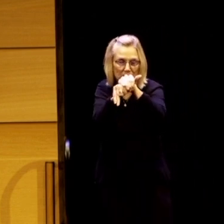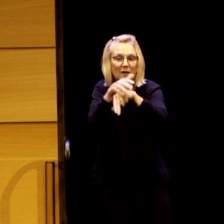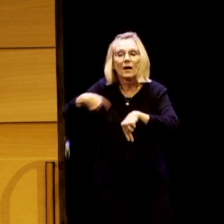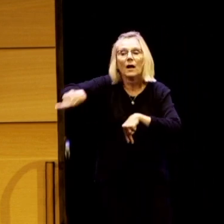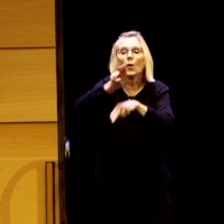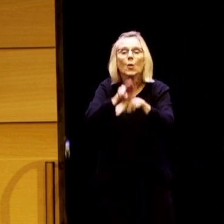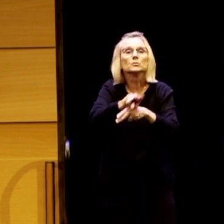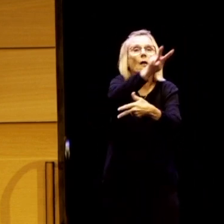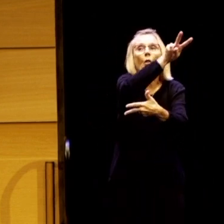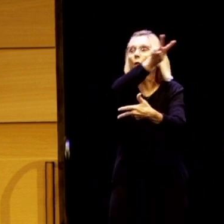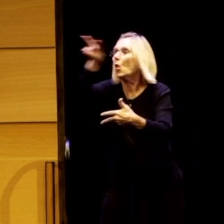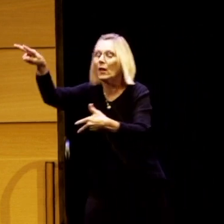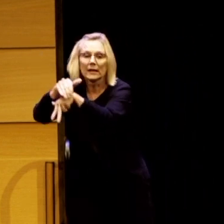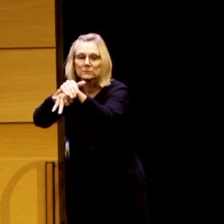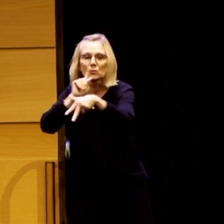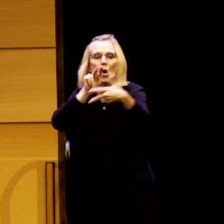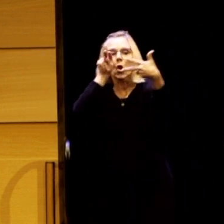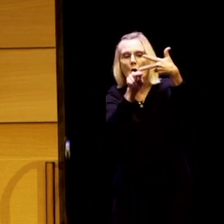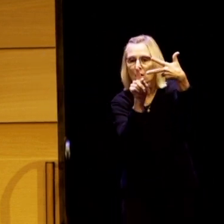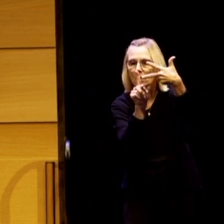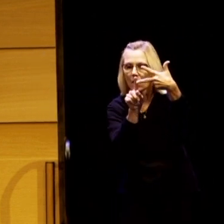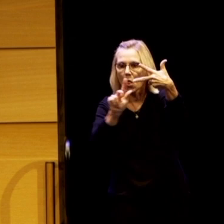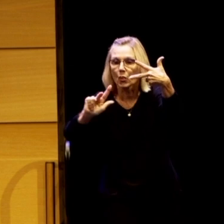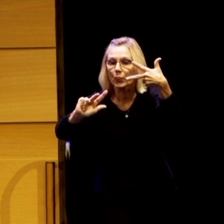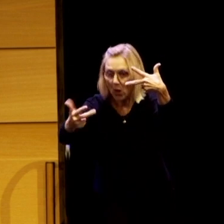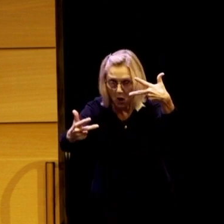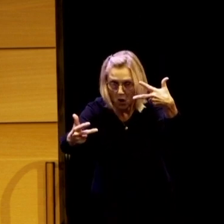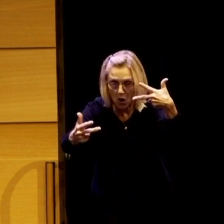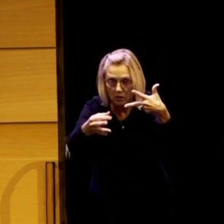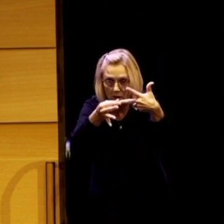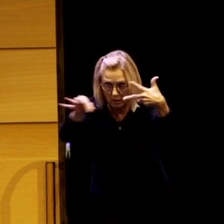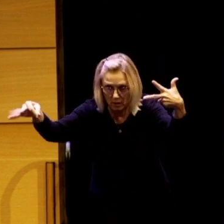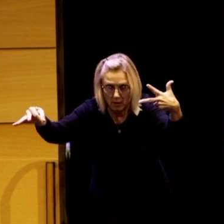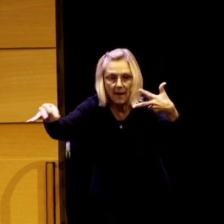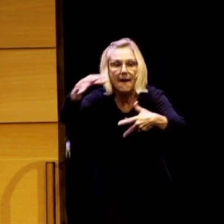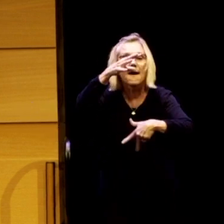So look at the third line to follow it in English.